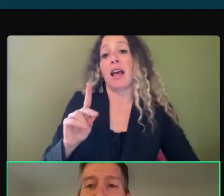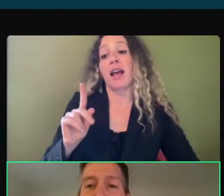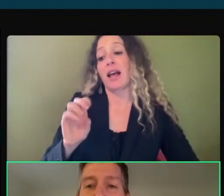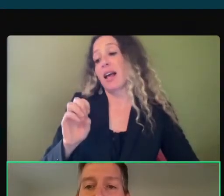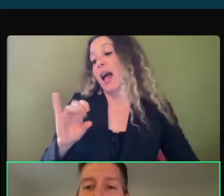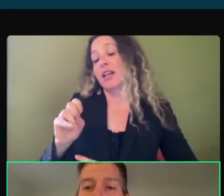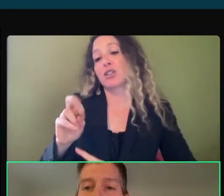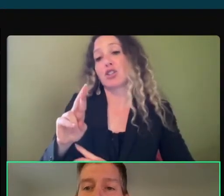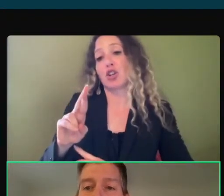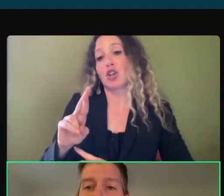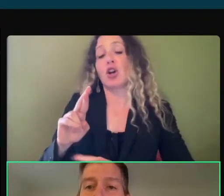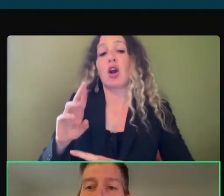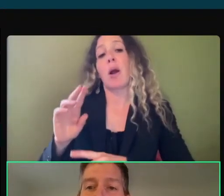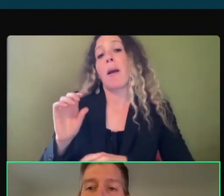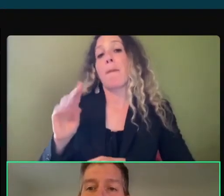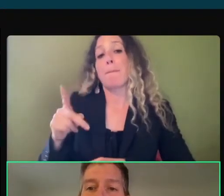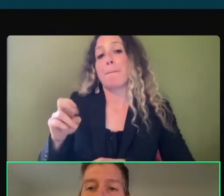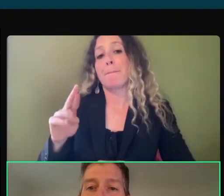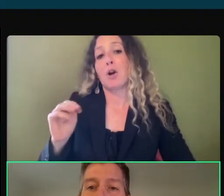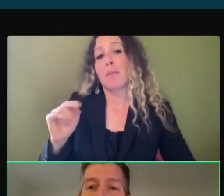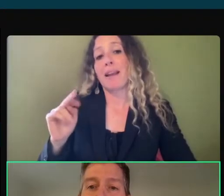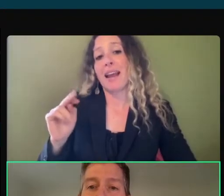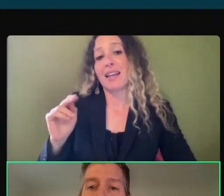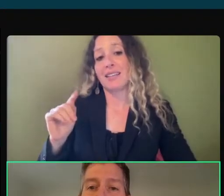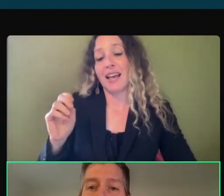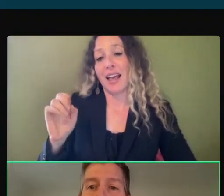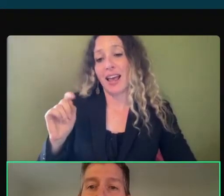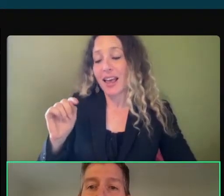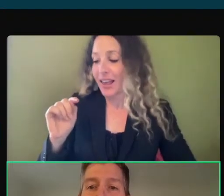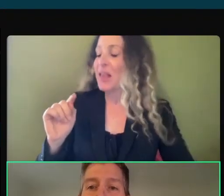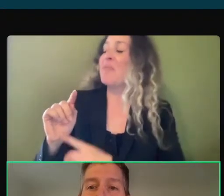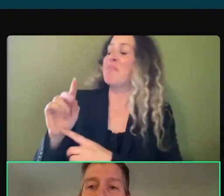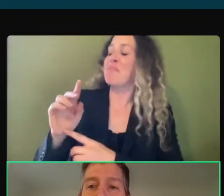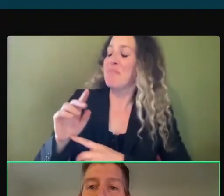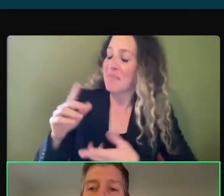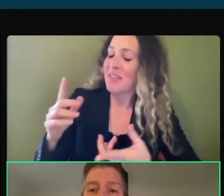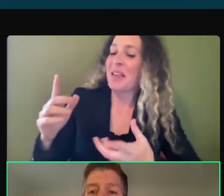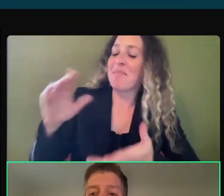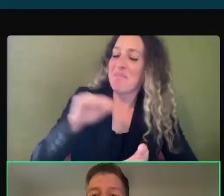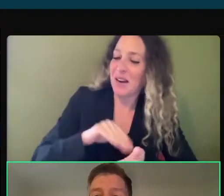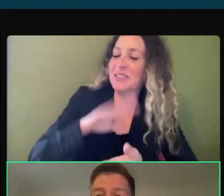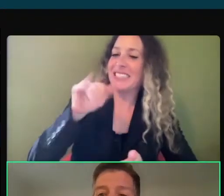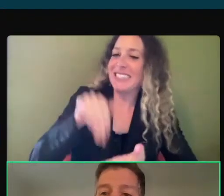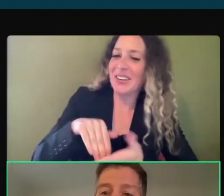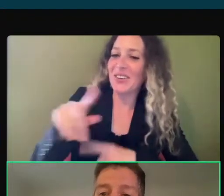followed by a master's in public health at University of California, Berkeley, and fellowship